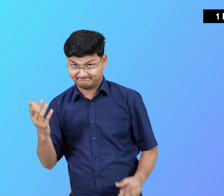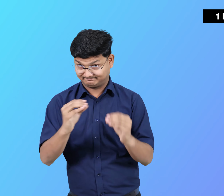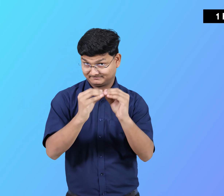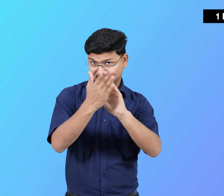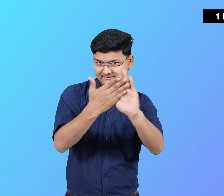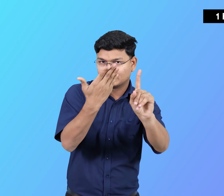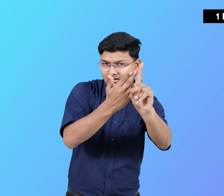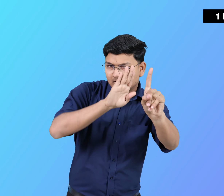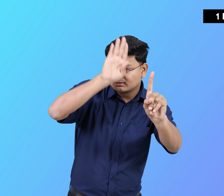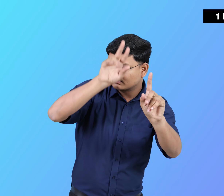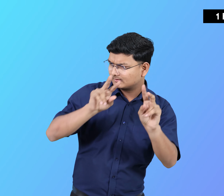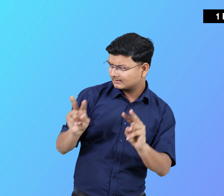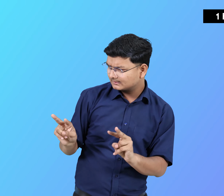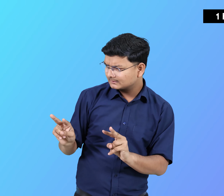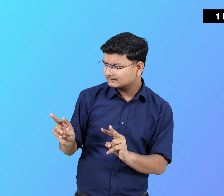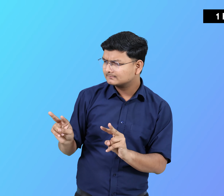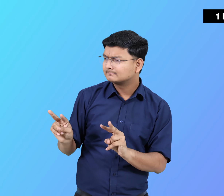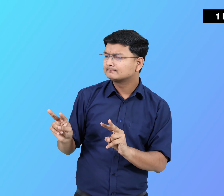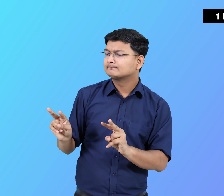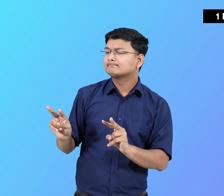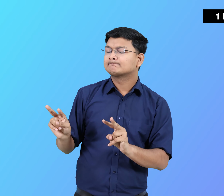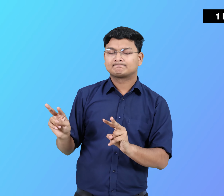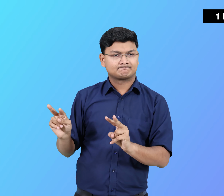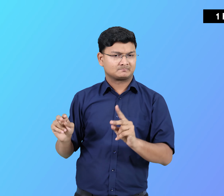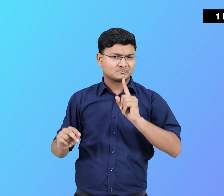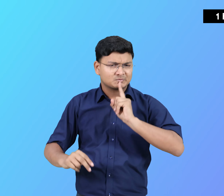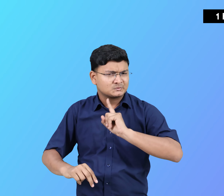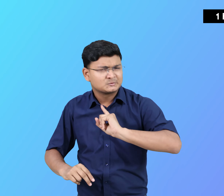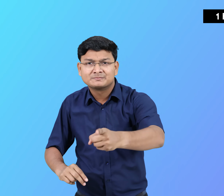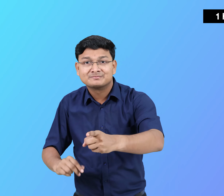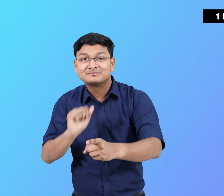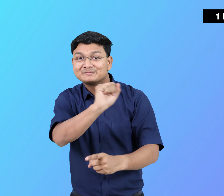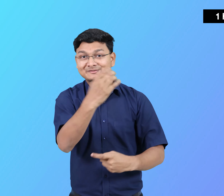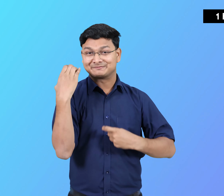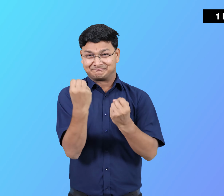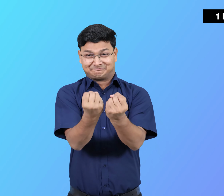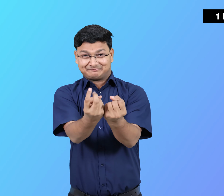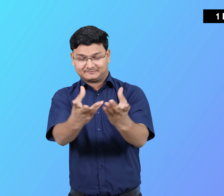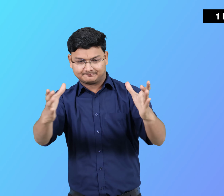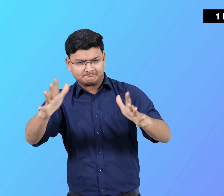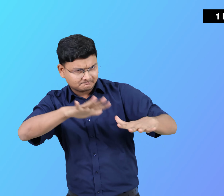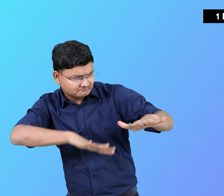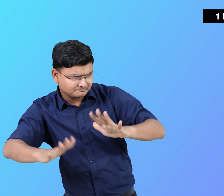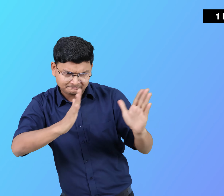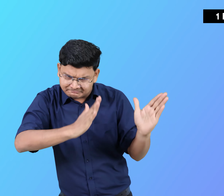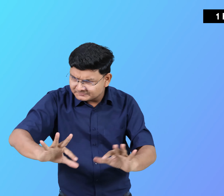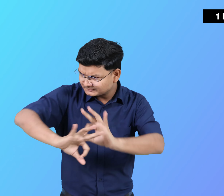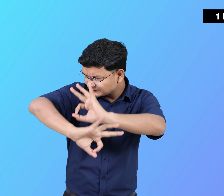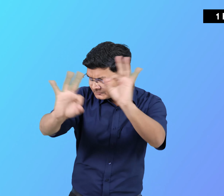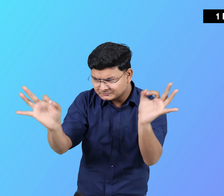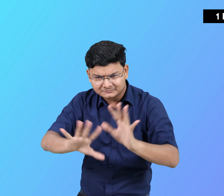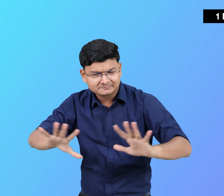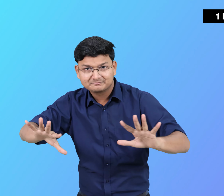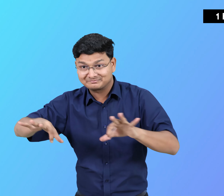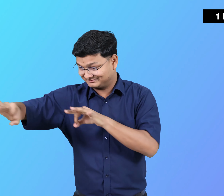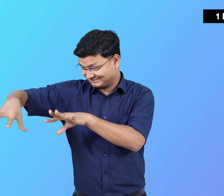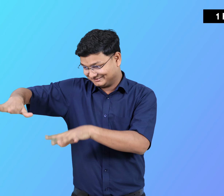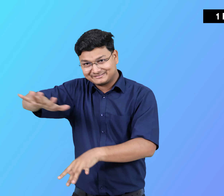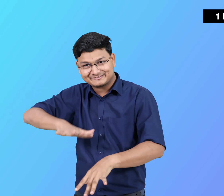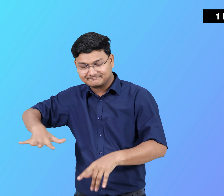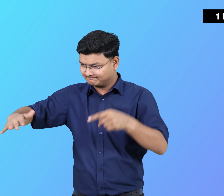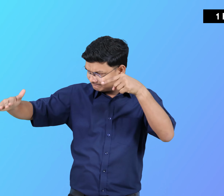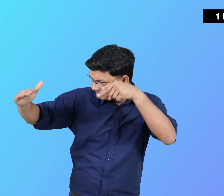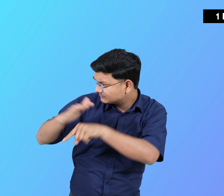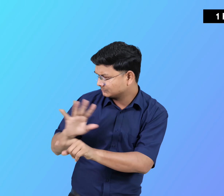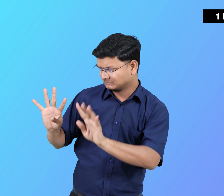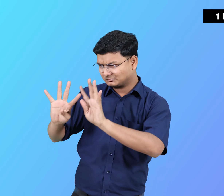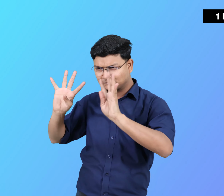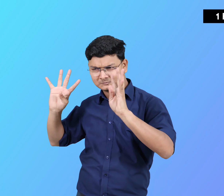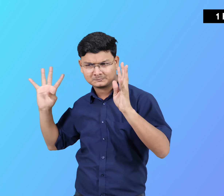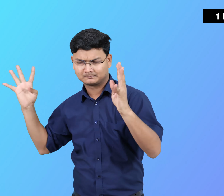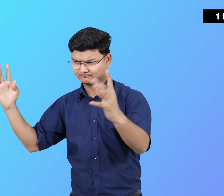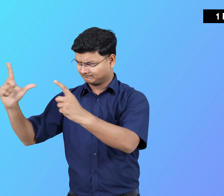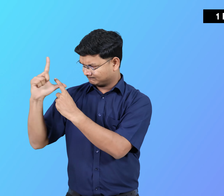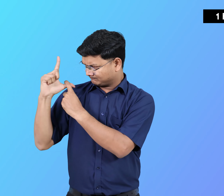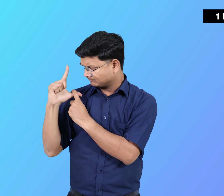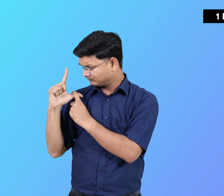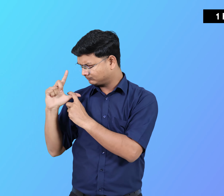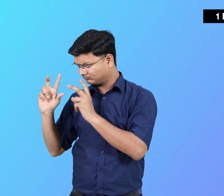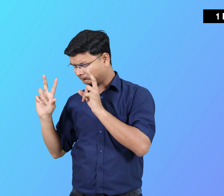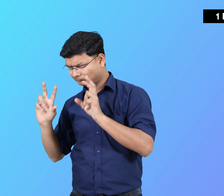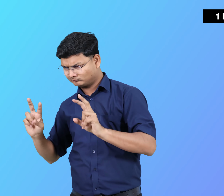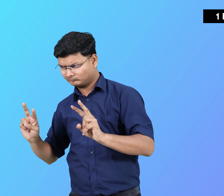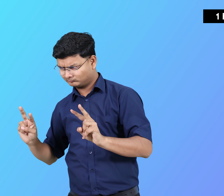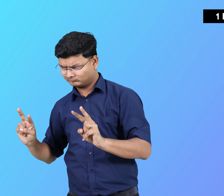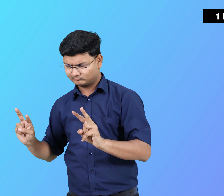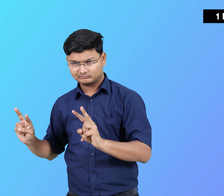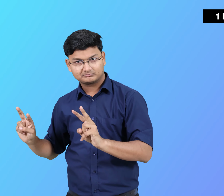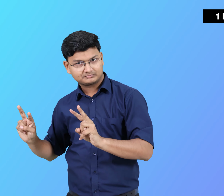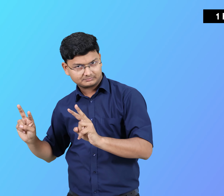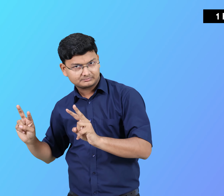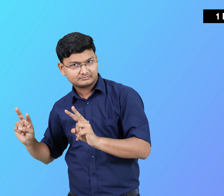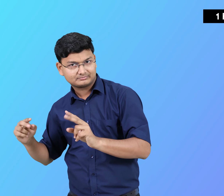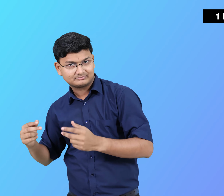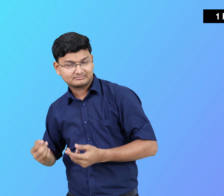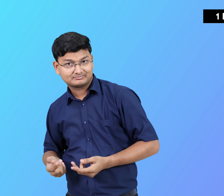King Ben-Hadad commanded his men to prepare to attack the city, so the men moved into their places for the battle.